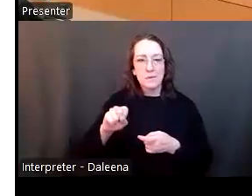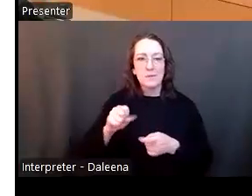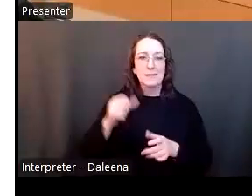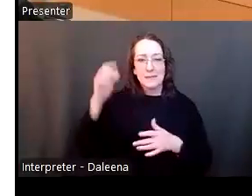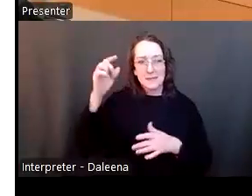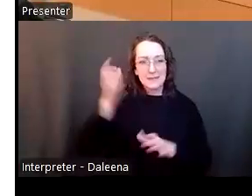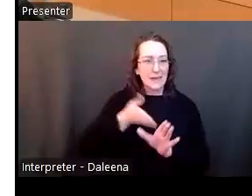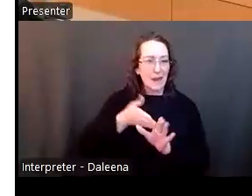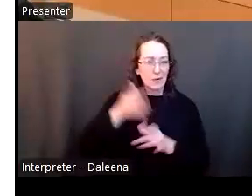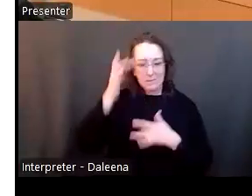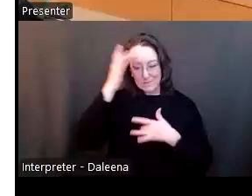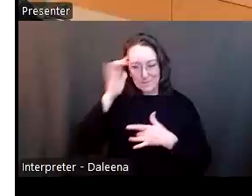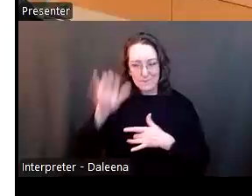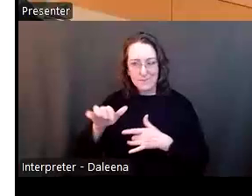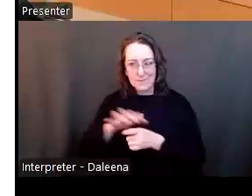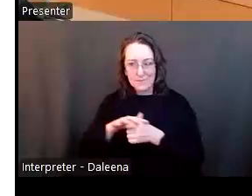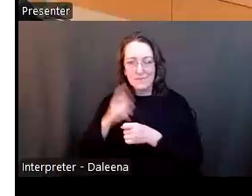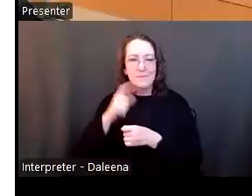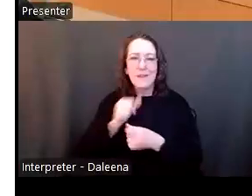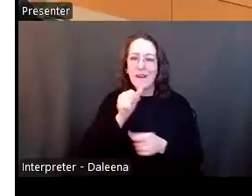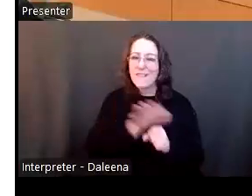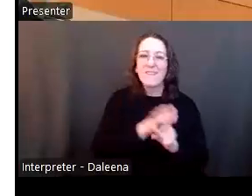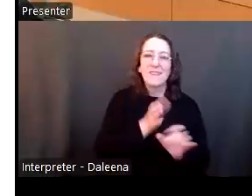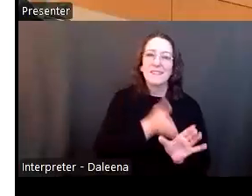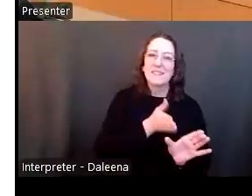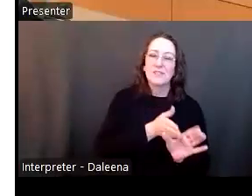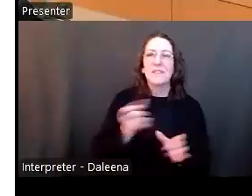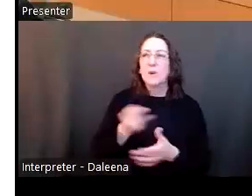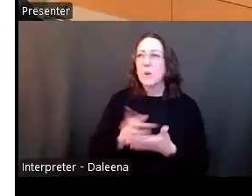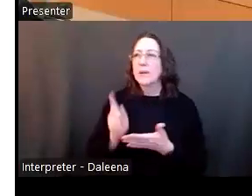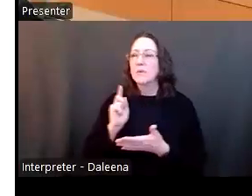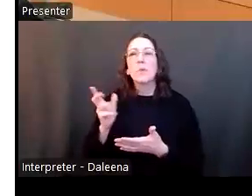not enough psychiatrists and so a couple weeks ago I made a presentation at the New York Society